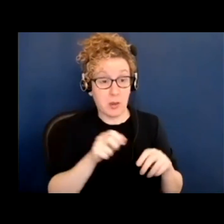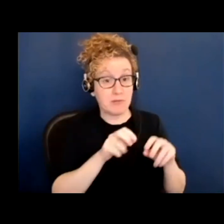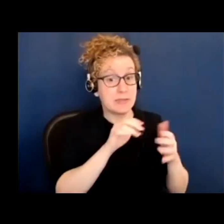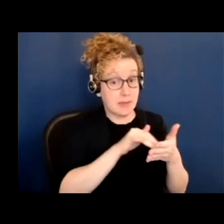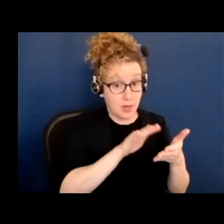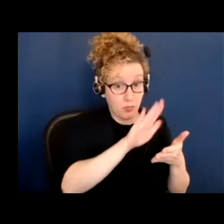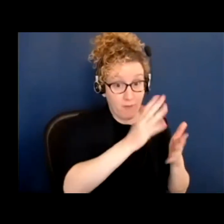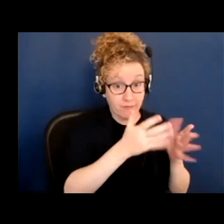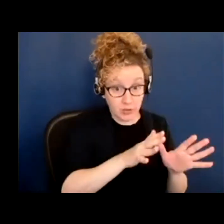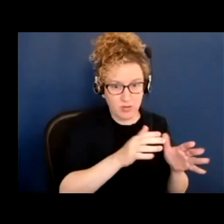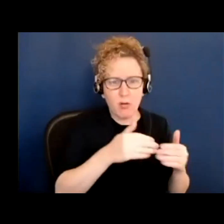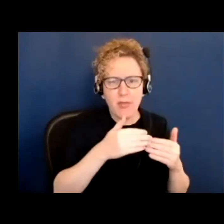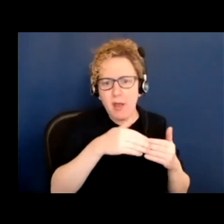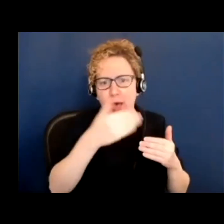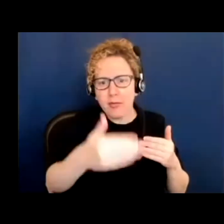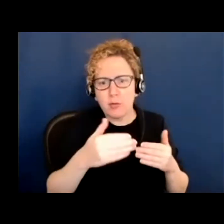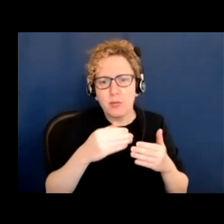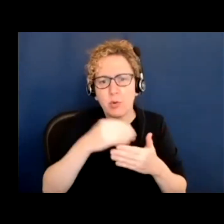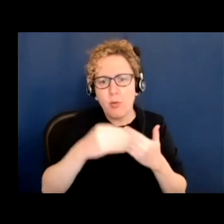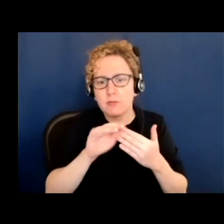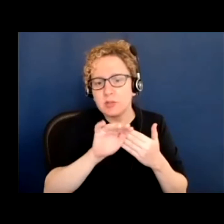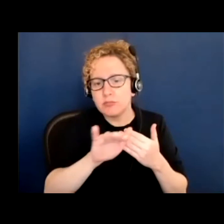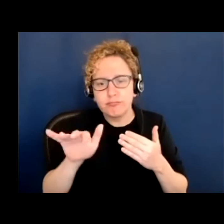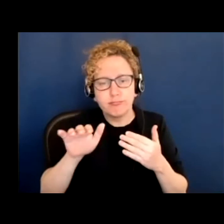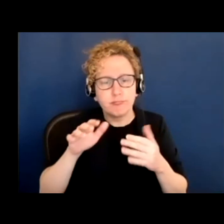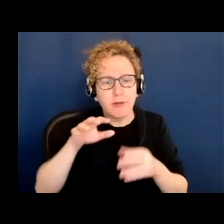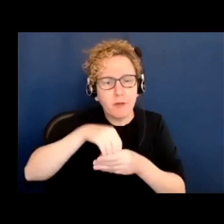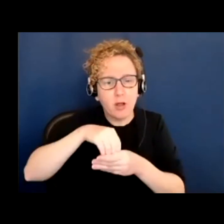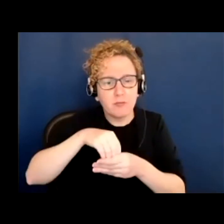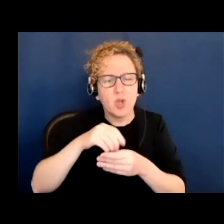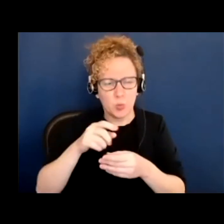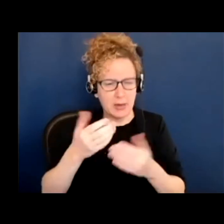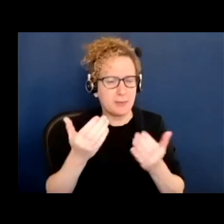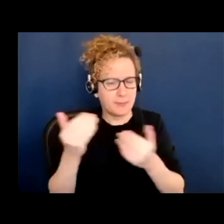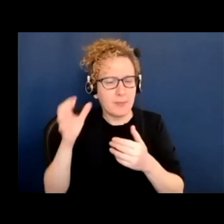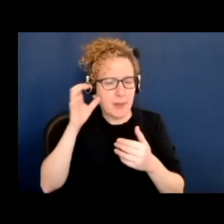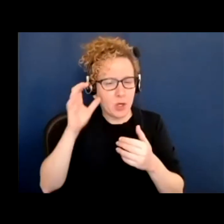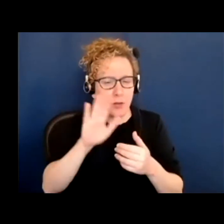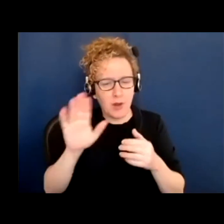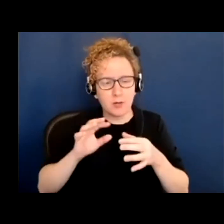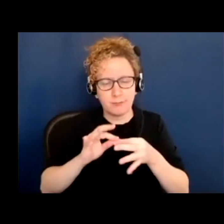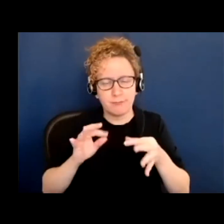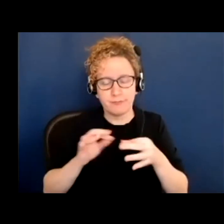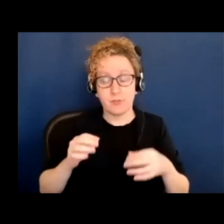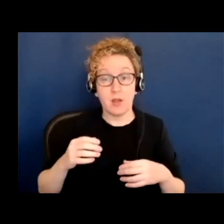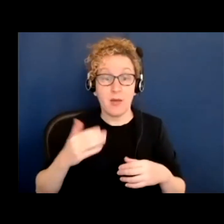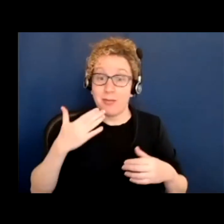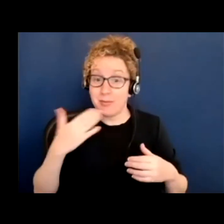I want to thank our NCDE team, Ashley Holben, Johileny Meran, Justin Harford, and our program